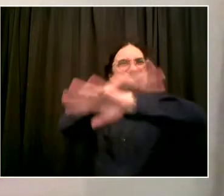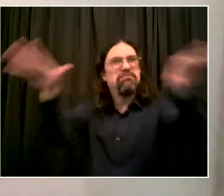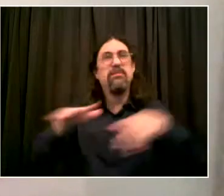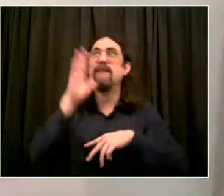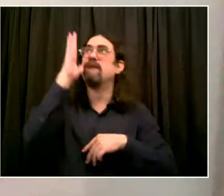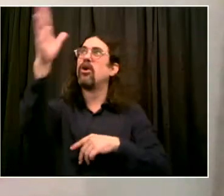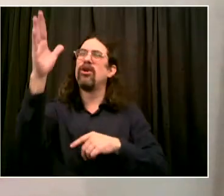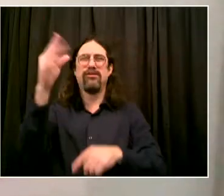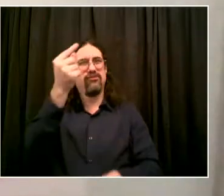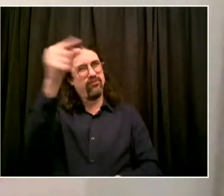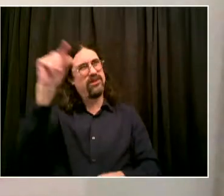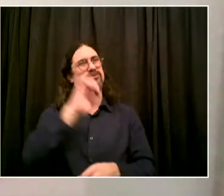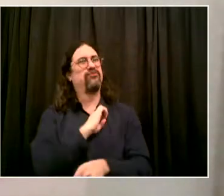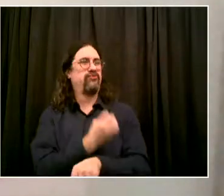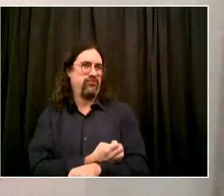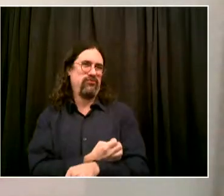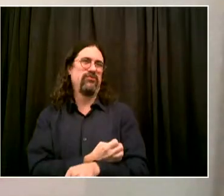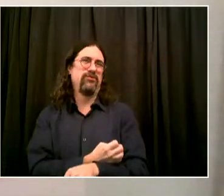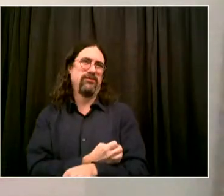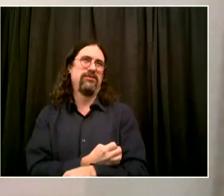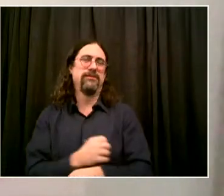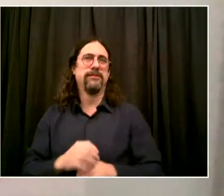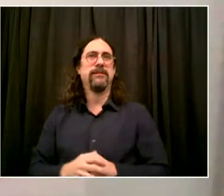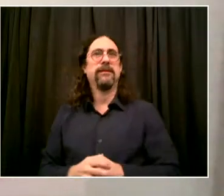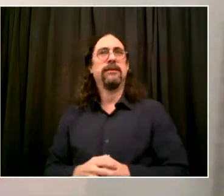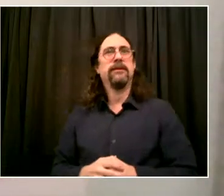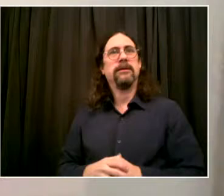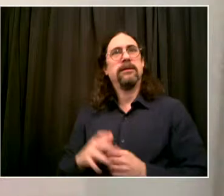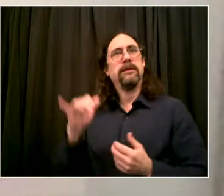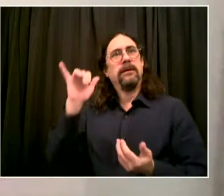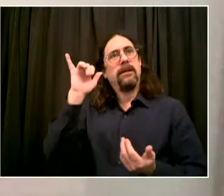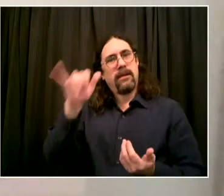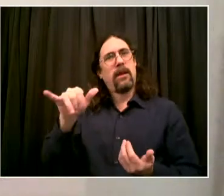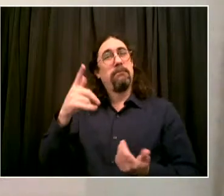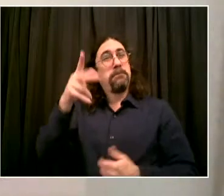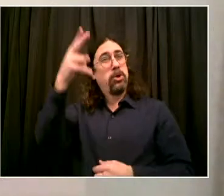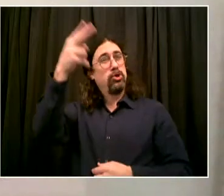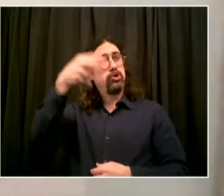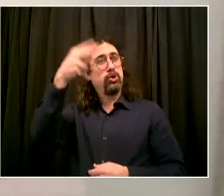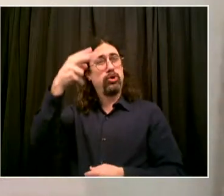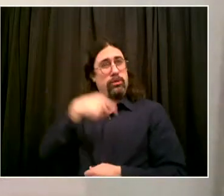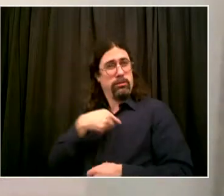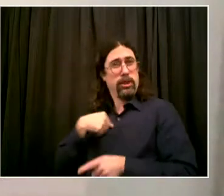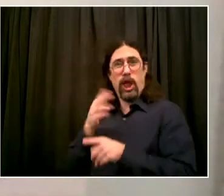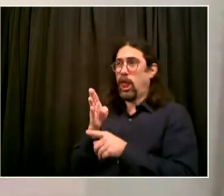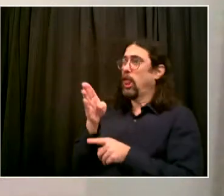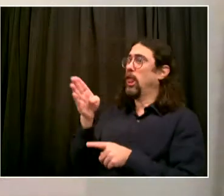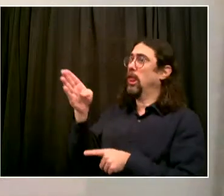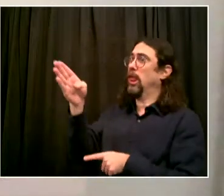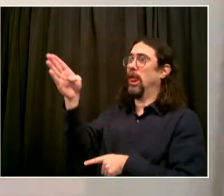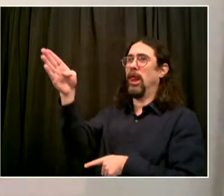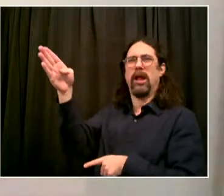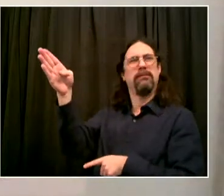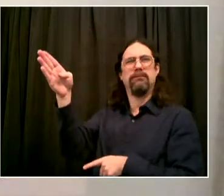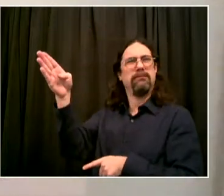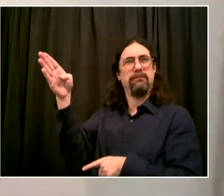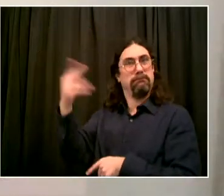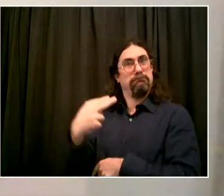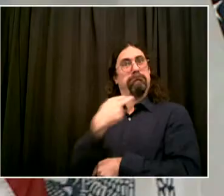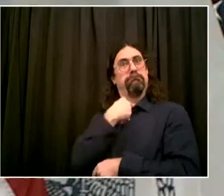SOLULUTIONS GO HAND-IN-HAND. WE ARE E INDOG THIS FOR FUTURE GENERATIONS FOR OUR CHILDREN AND RETIREES. THIS IS AN